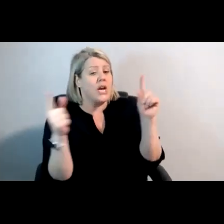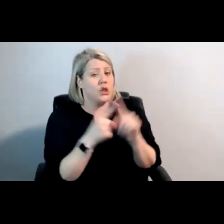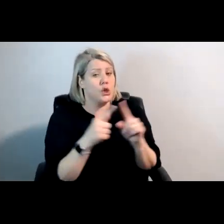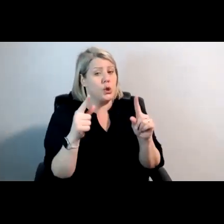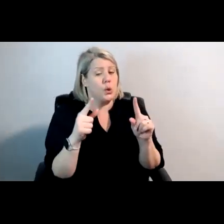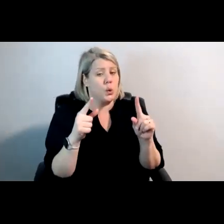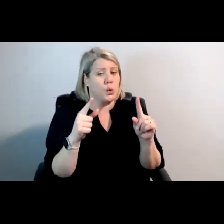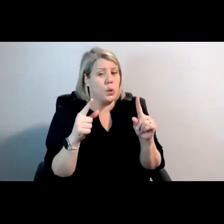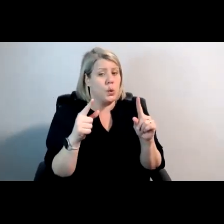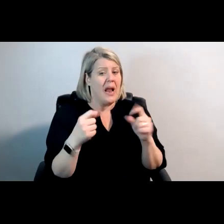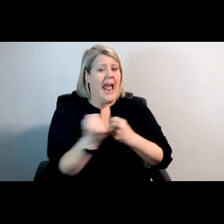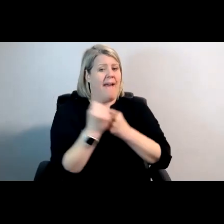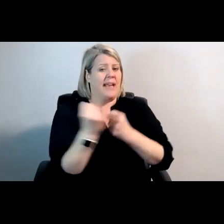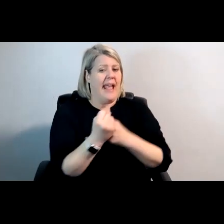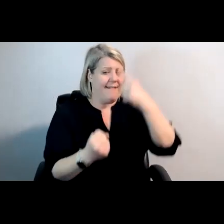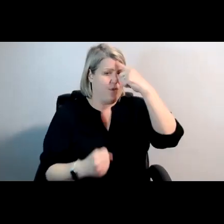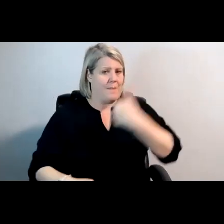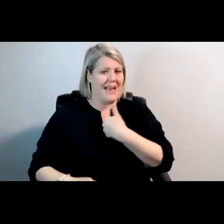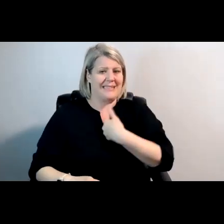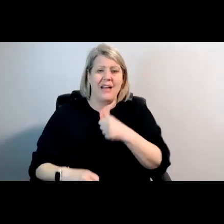and advocate for myself and not rely on anyone else.